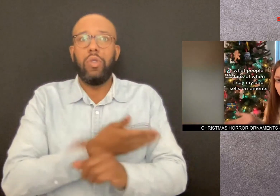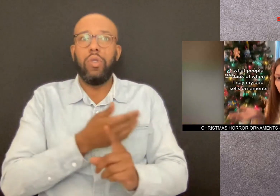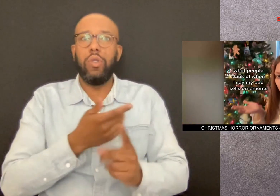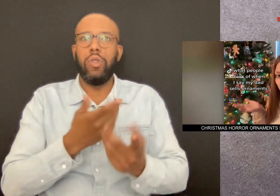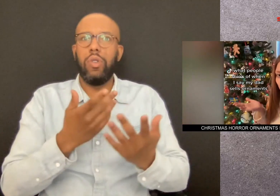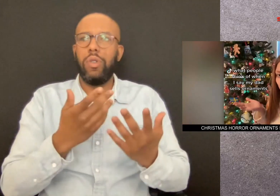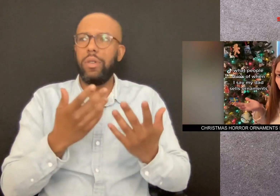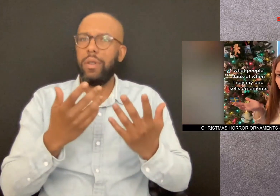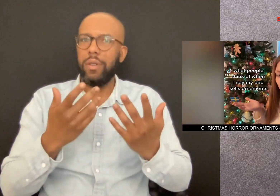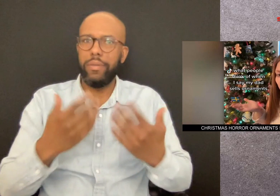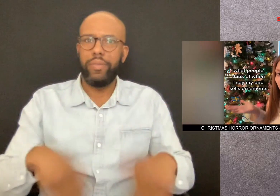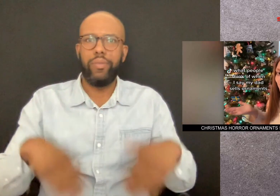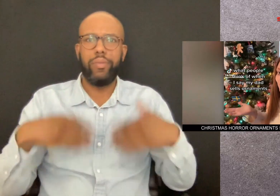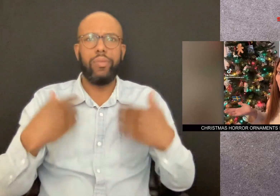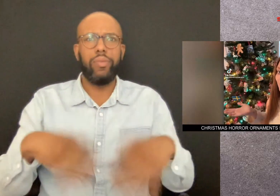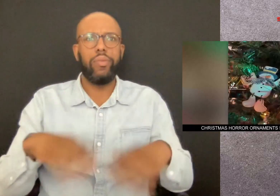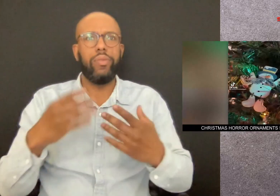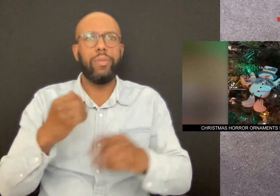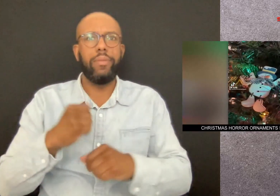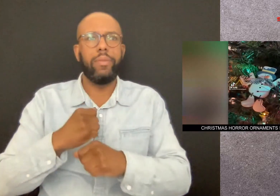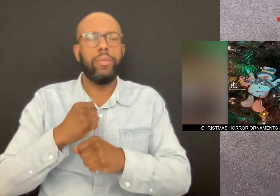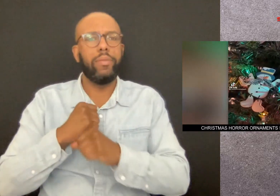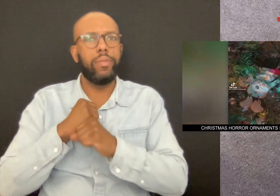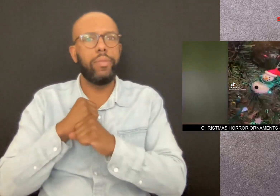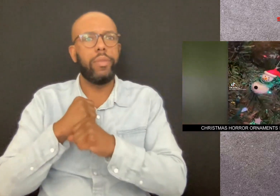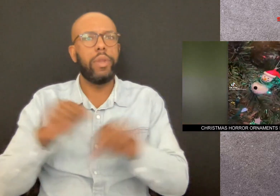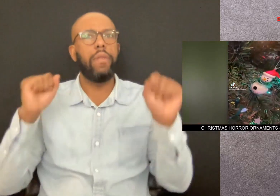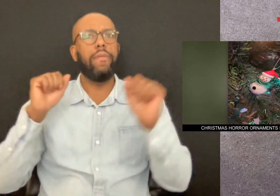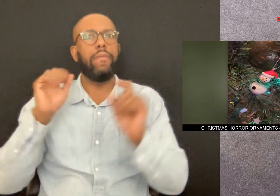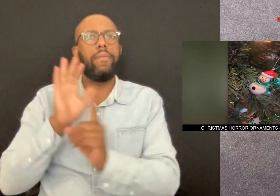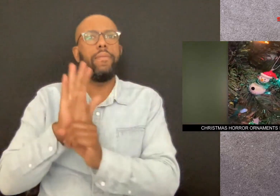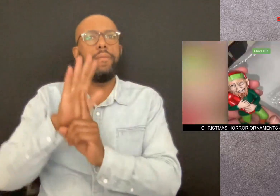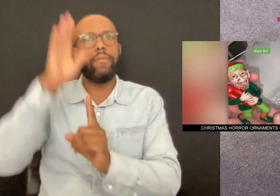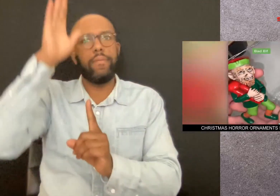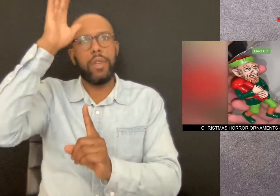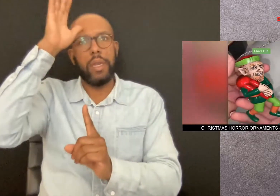a devoted daughter comes to her dad's rescue and saves his business